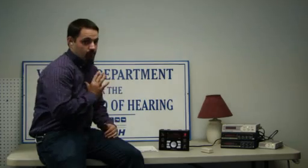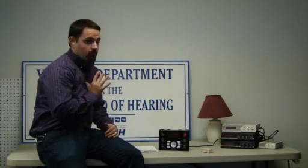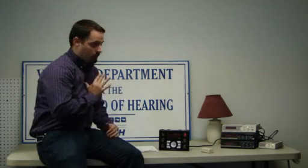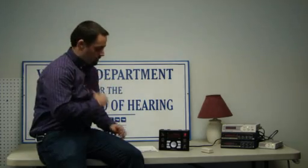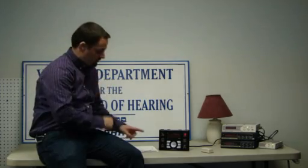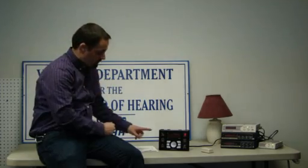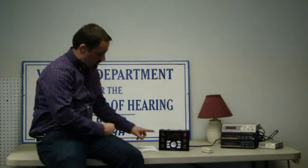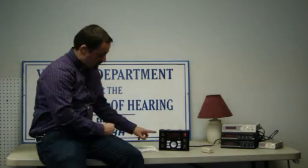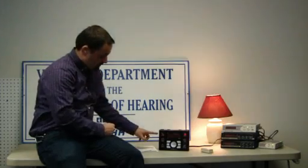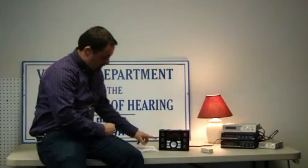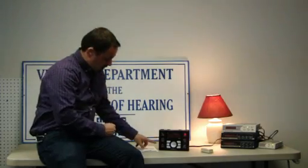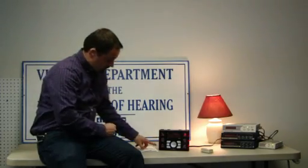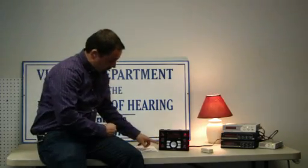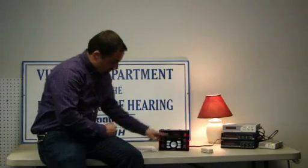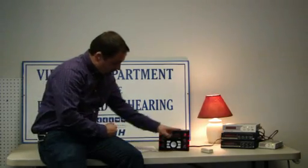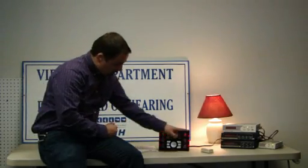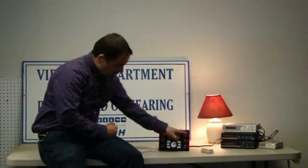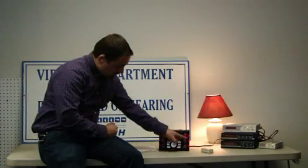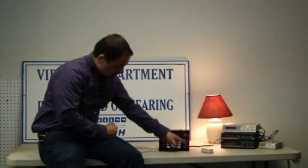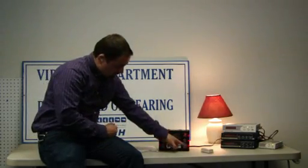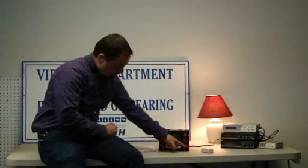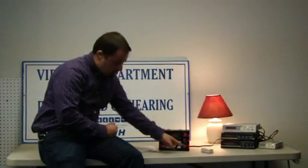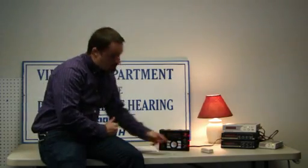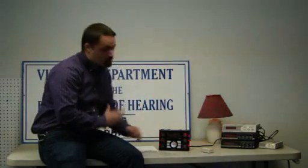its cool, the flashing lights (on the side)